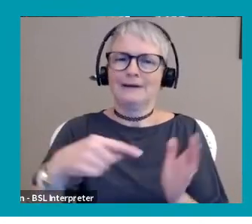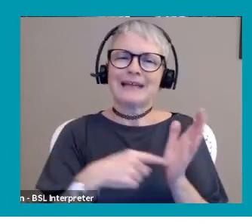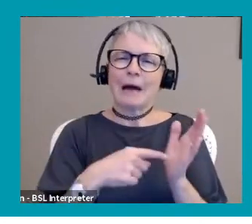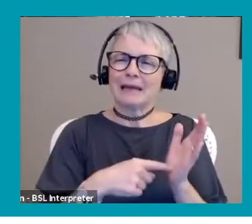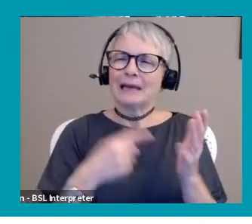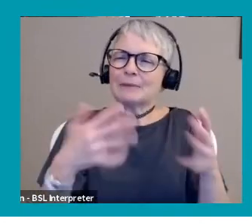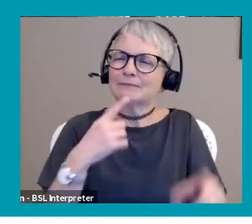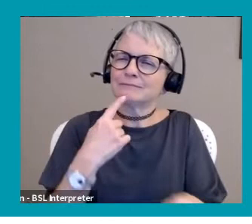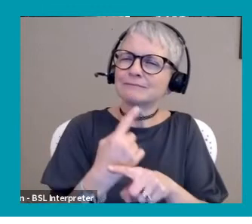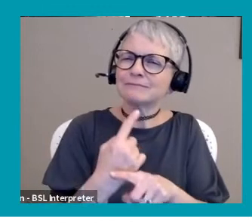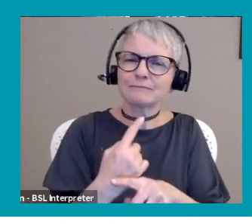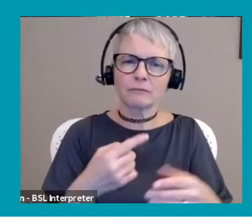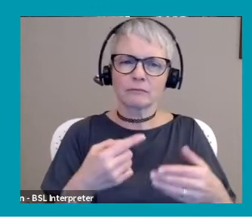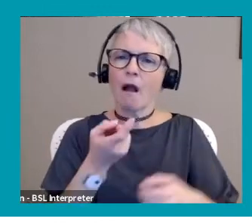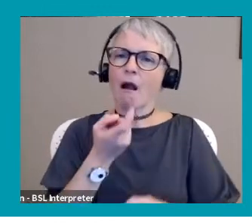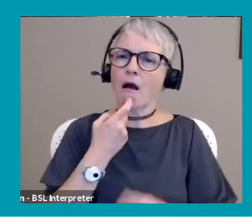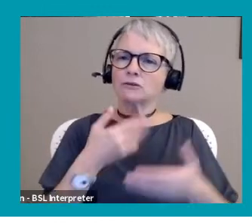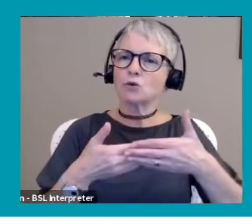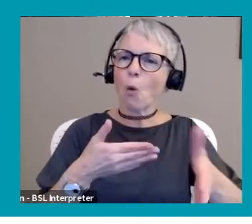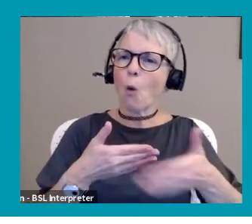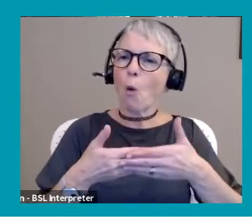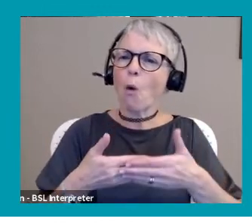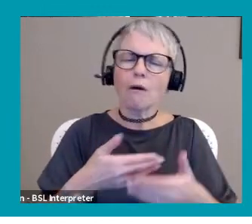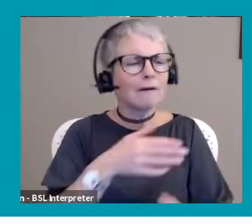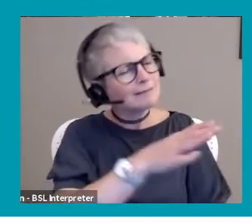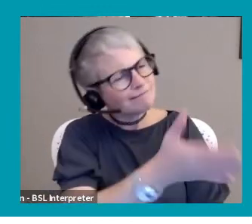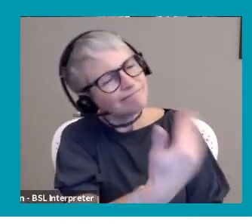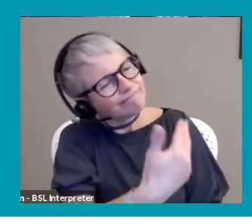Tammy, share with us a little bit about what glass door is and how it can help.